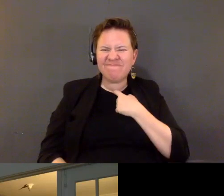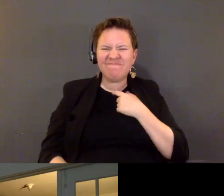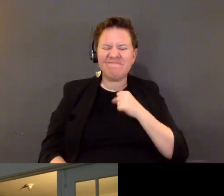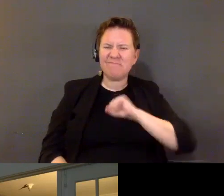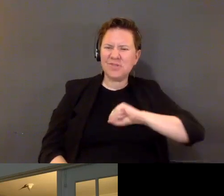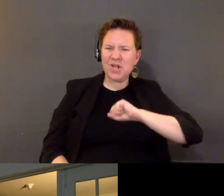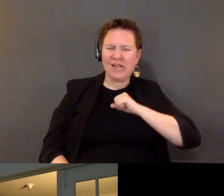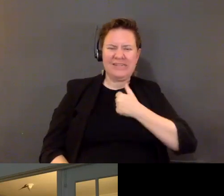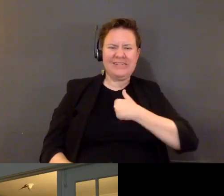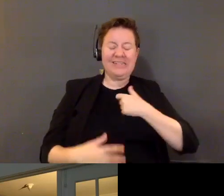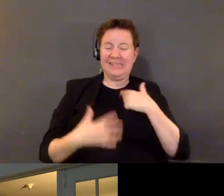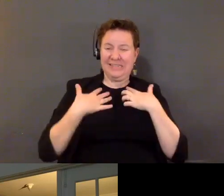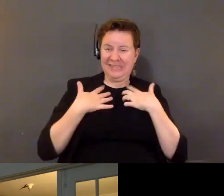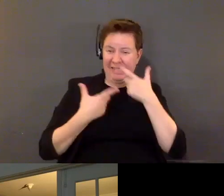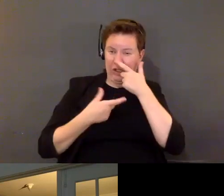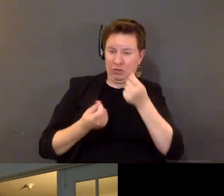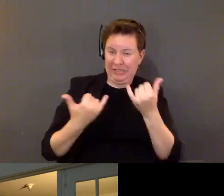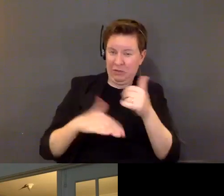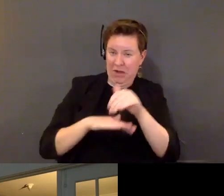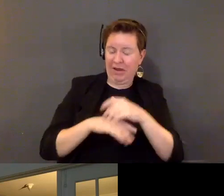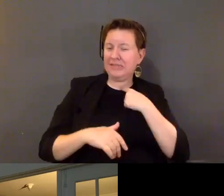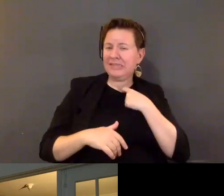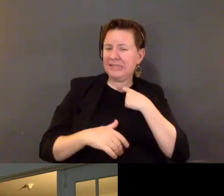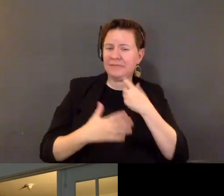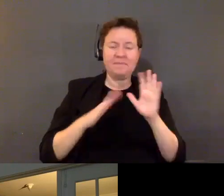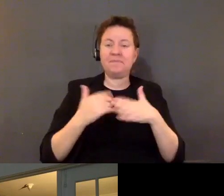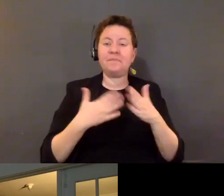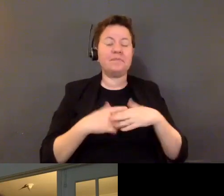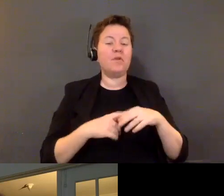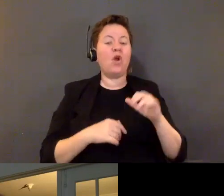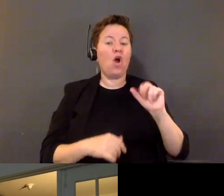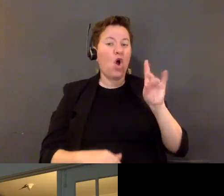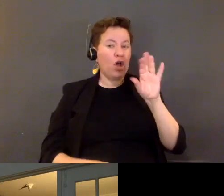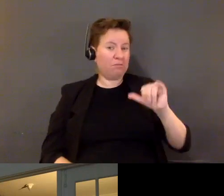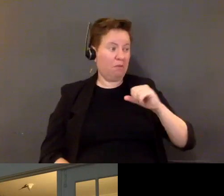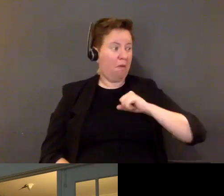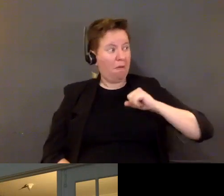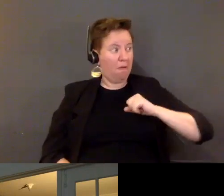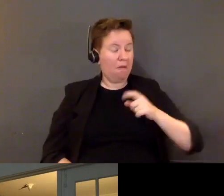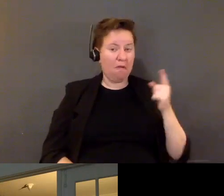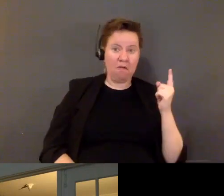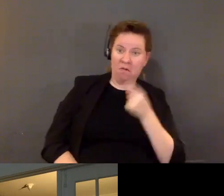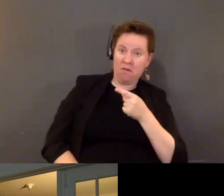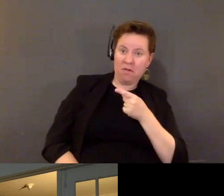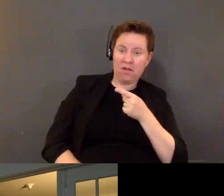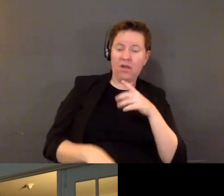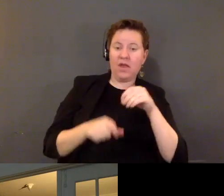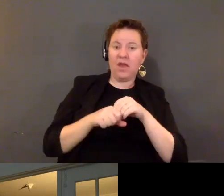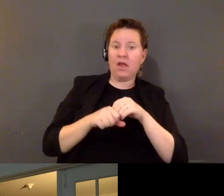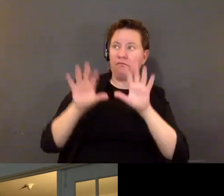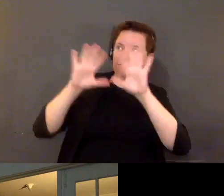be interesting tonight audrey jogged my arm there concealed among the welter of plat plasters